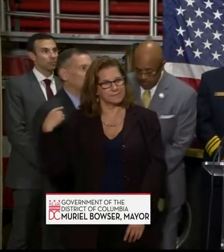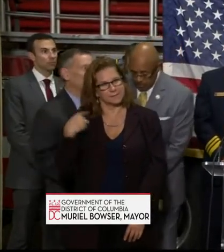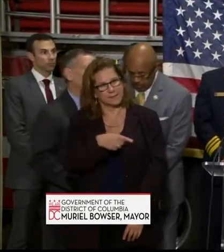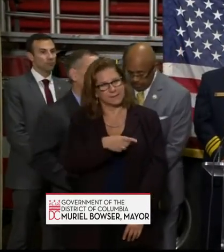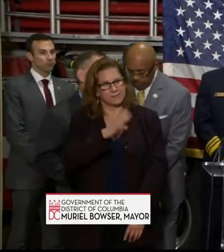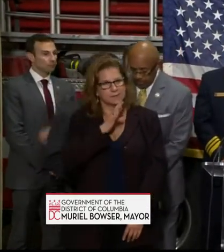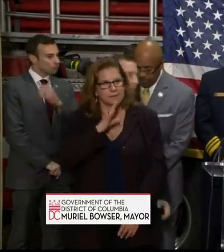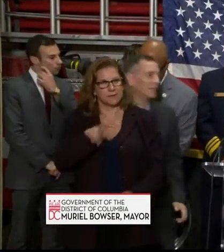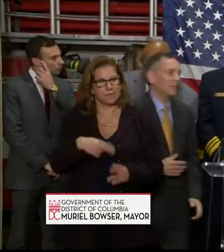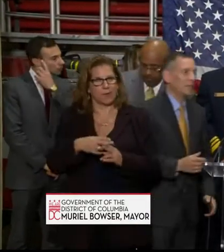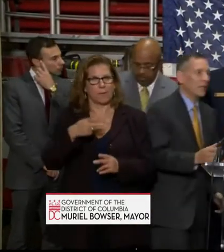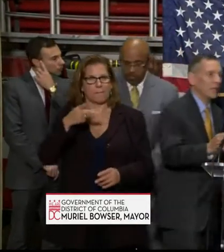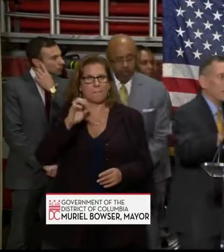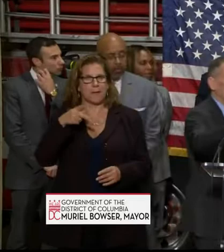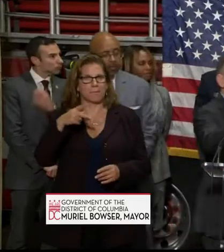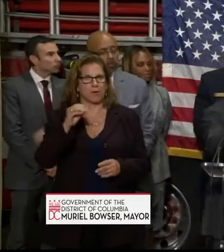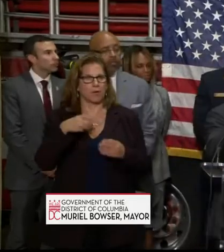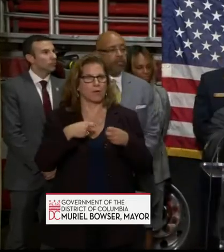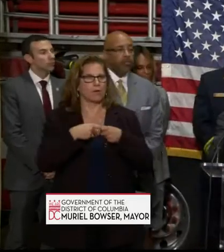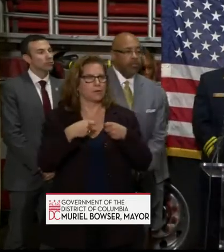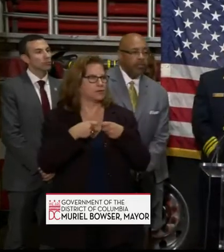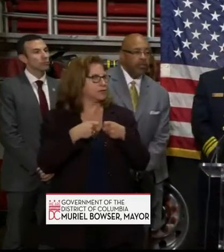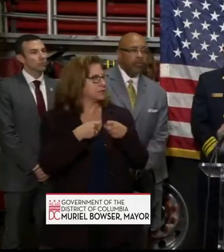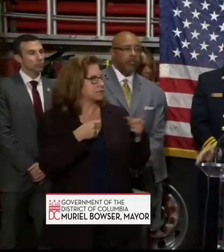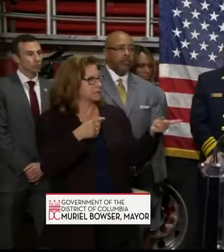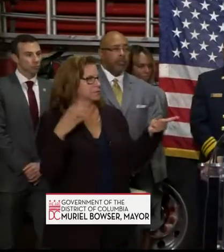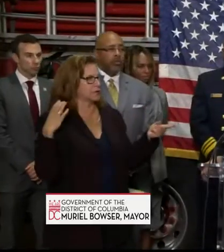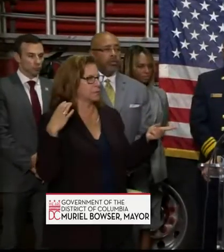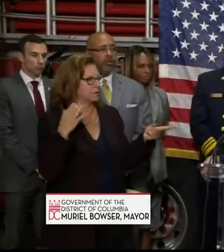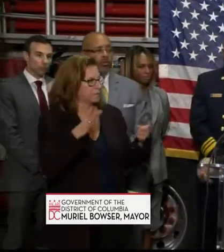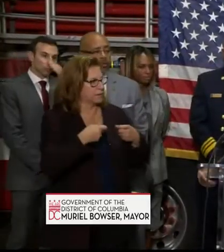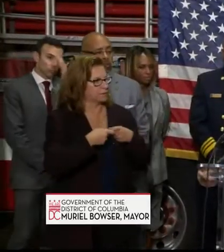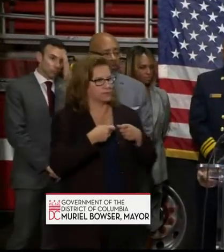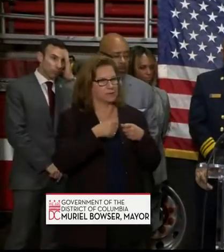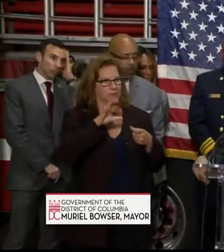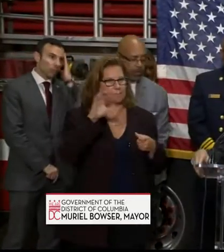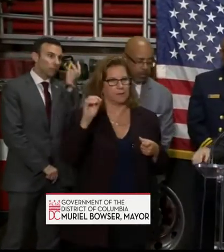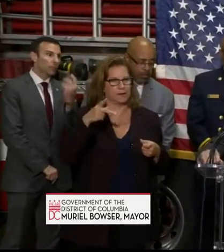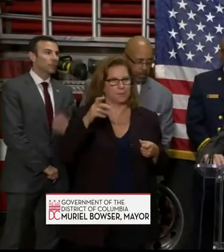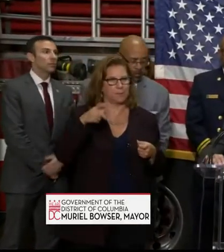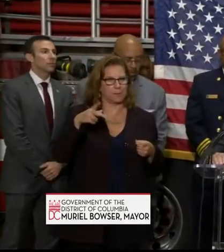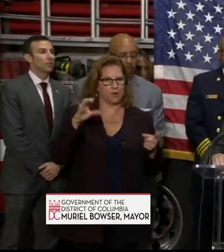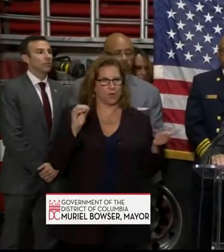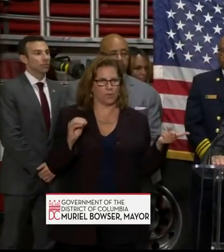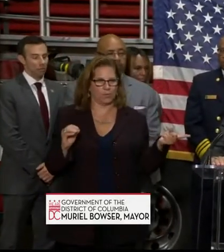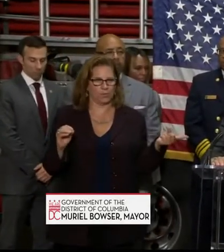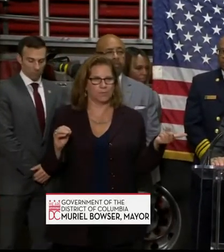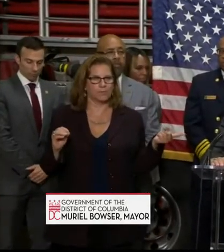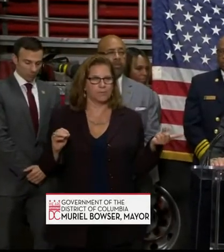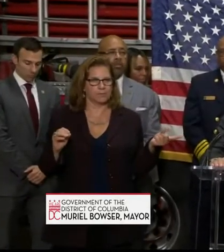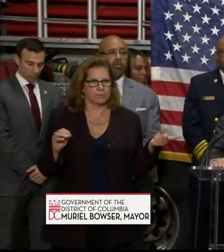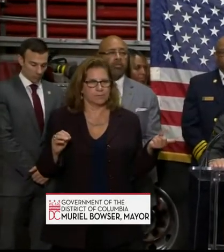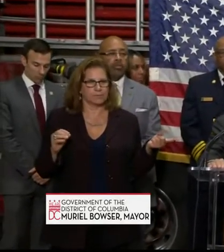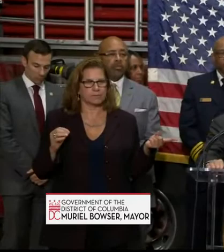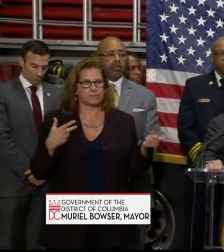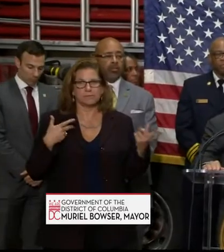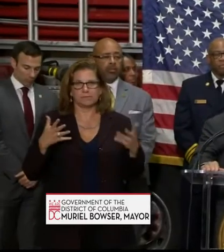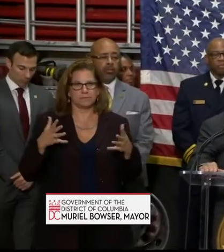PREPARATIONS. >> MAYOR, THANK YOU. PEPCO IS IN FULL PREPARATION MODE AT THIS POINT.